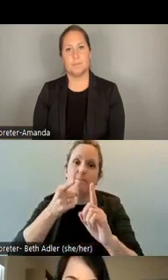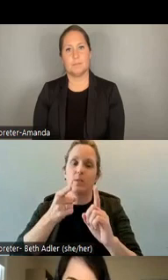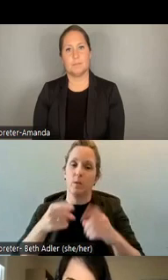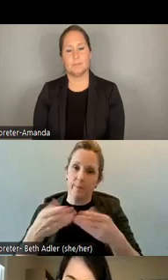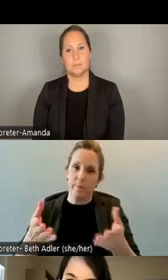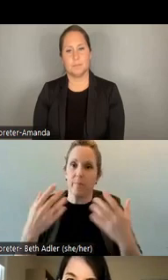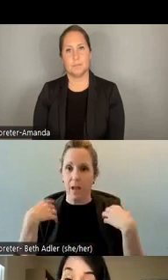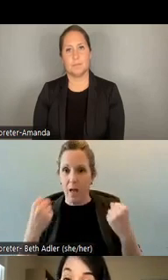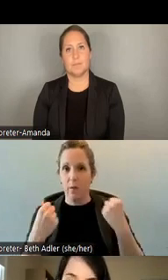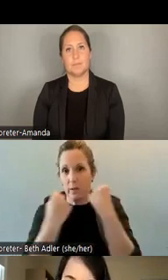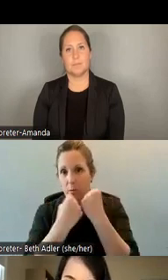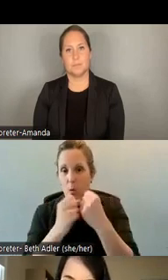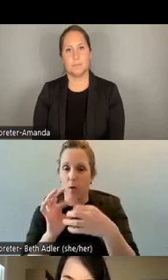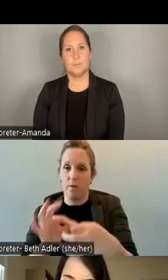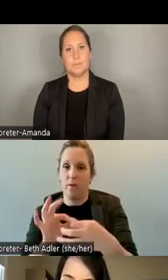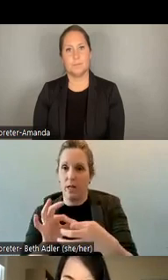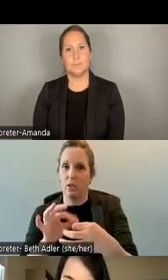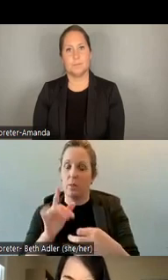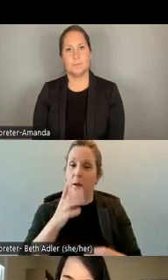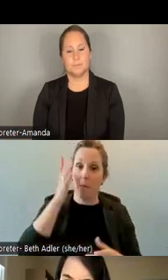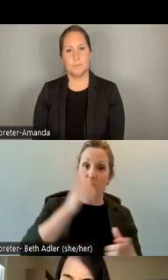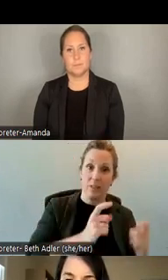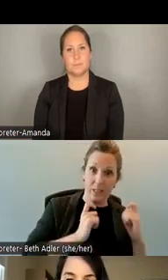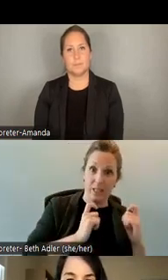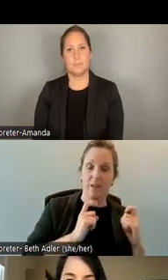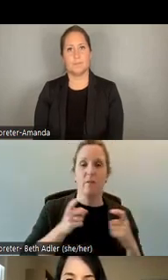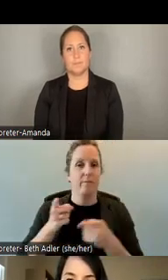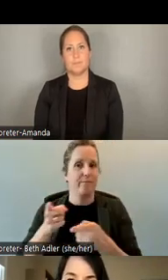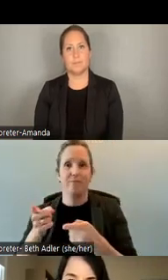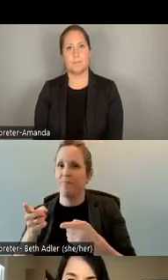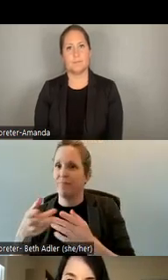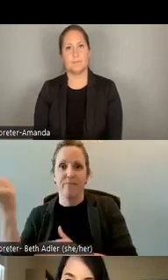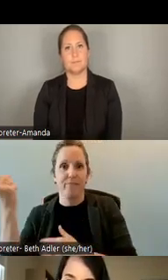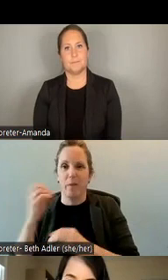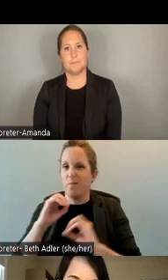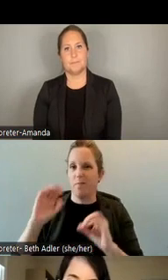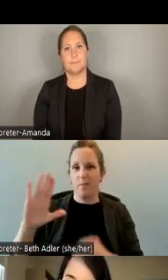parents gave me that they were denied through no fault of their own so from there I started